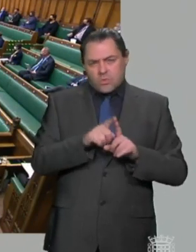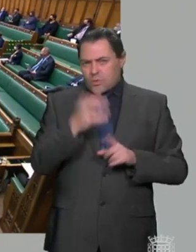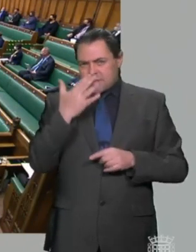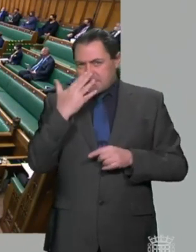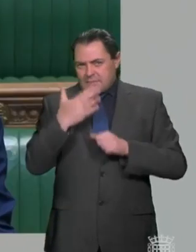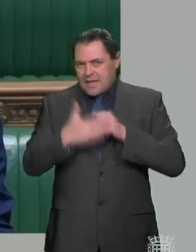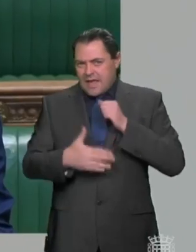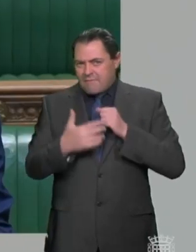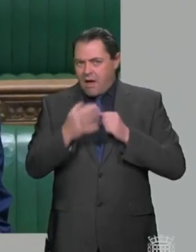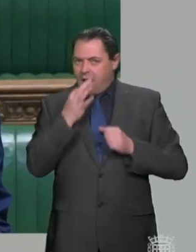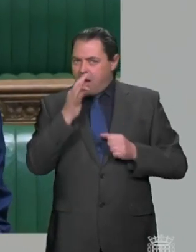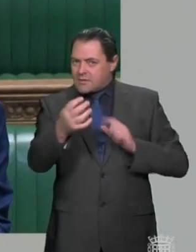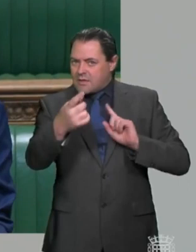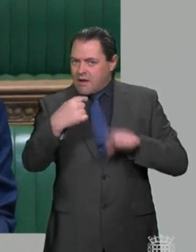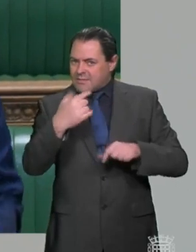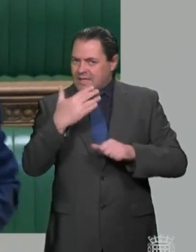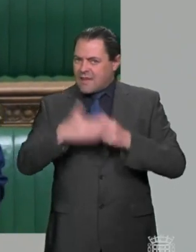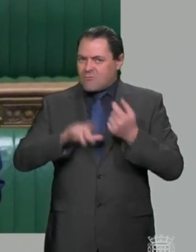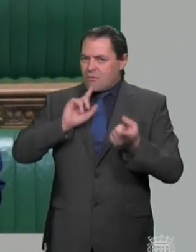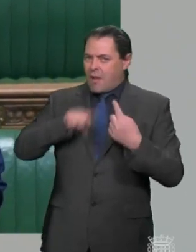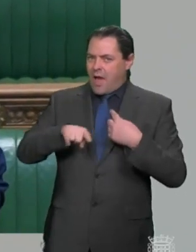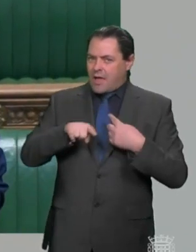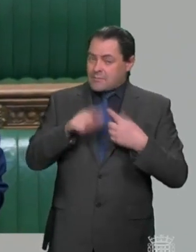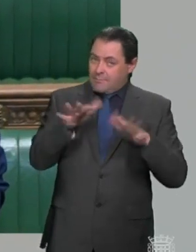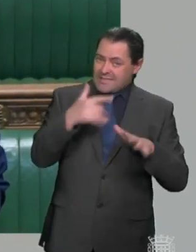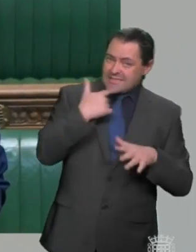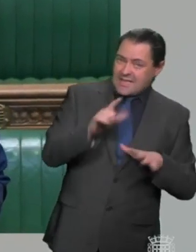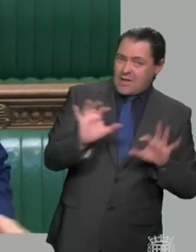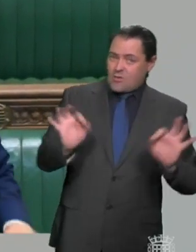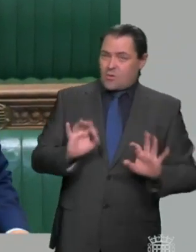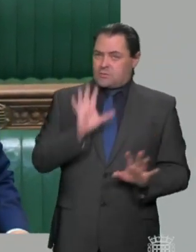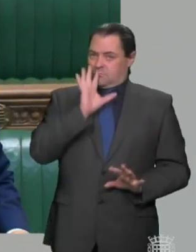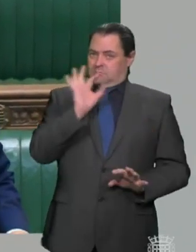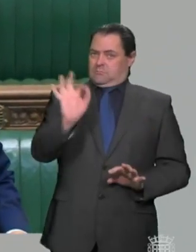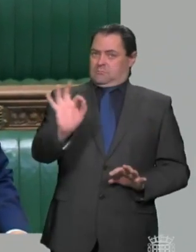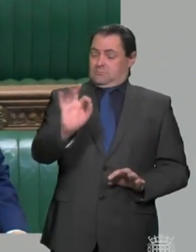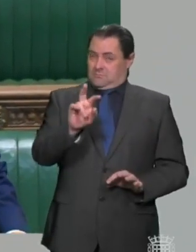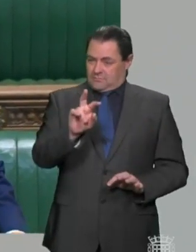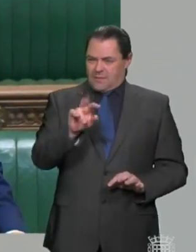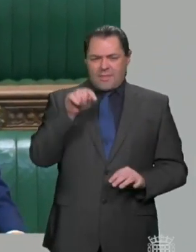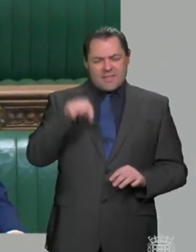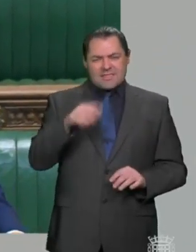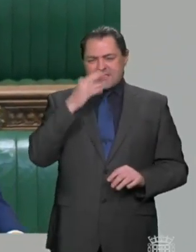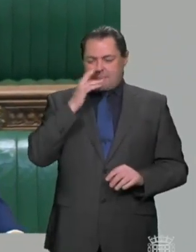allegations. What we are seeing today is the latest chapter of a story of confusion, chaos